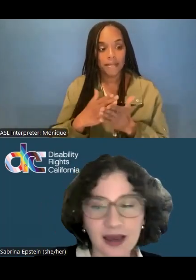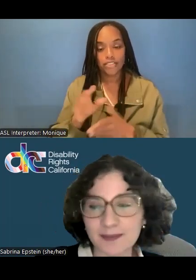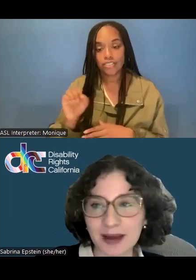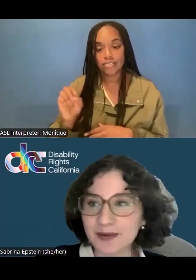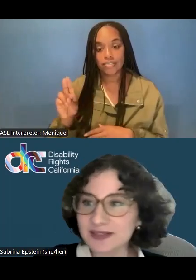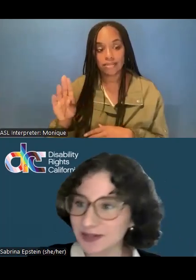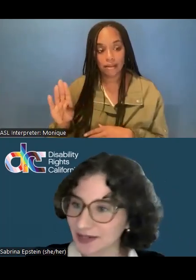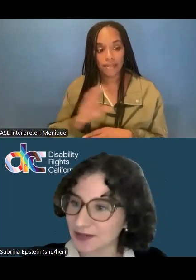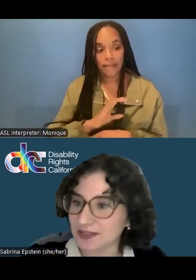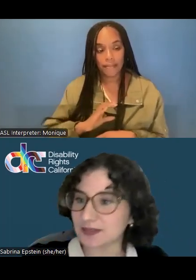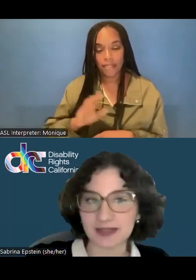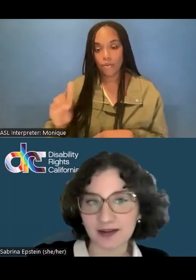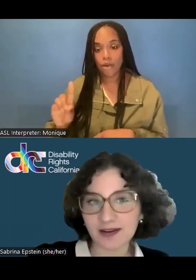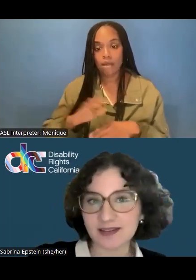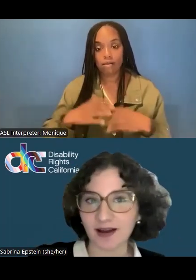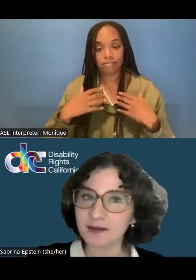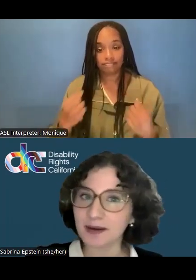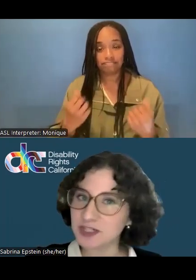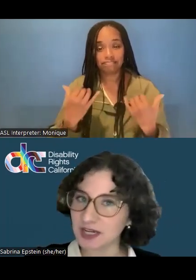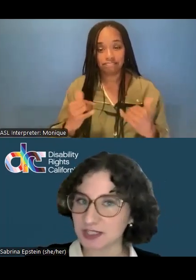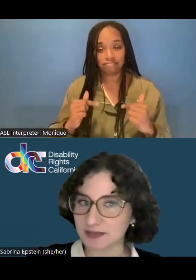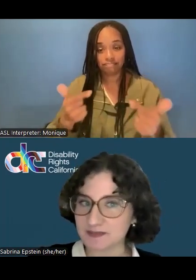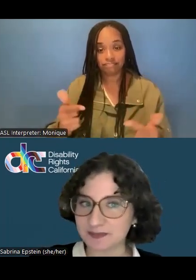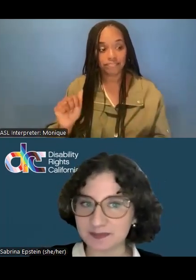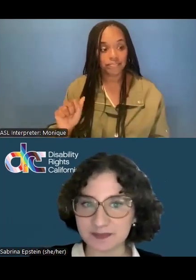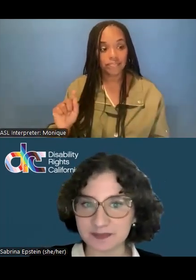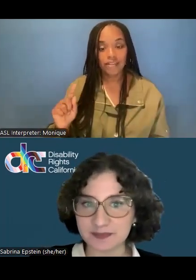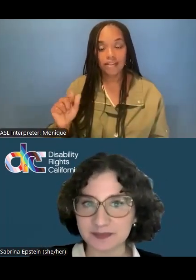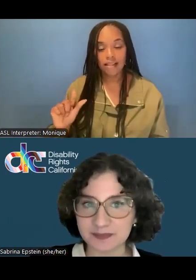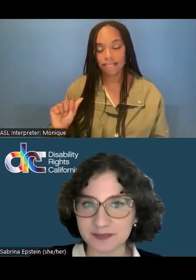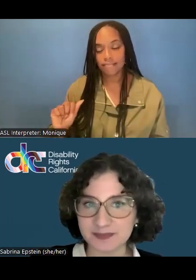I'm now going to turn it over to Alegria to talk about education.